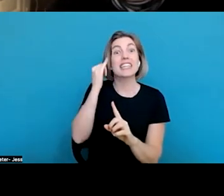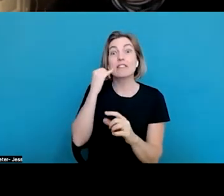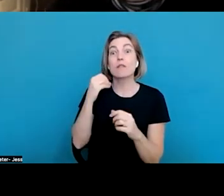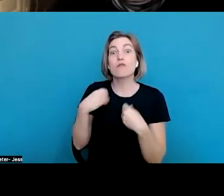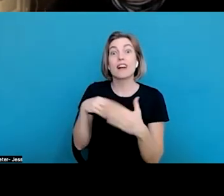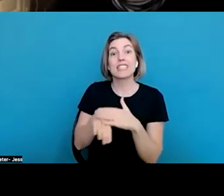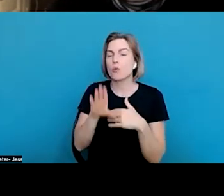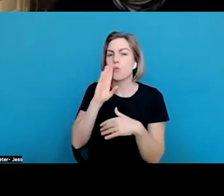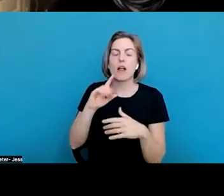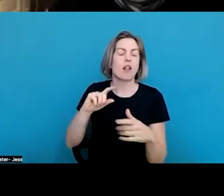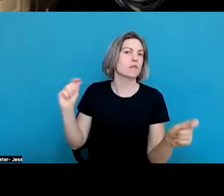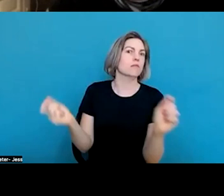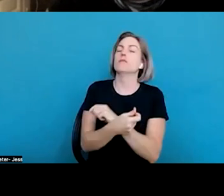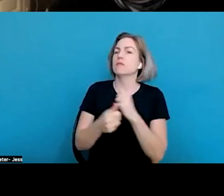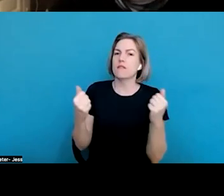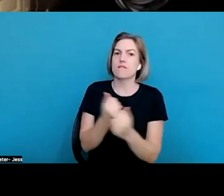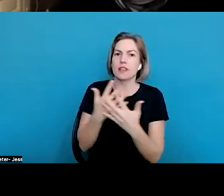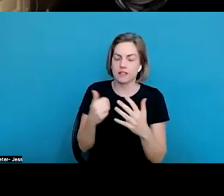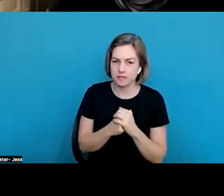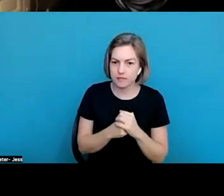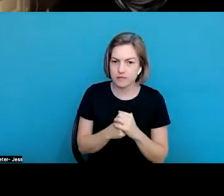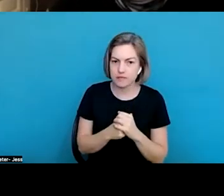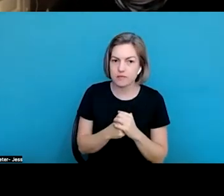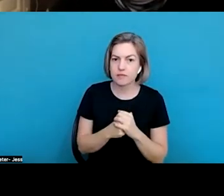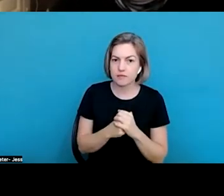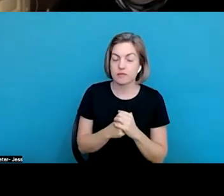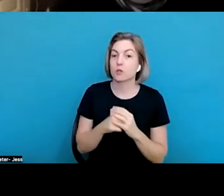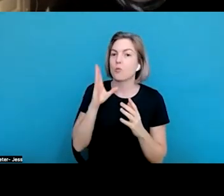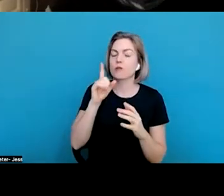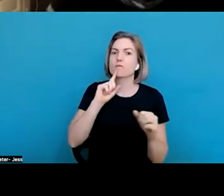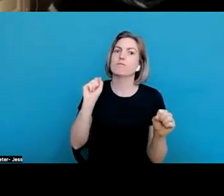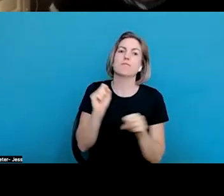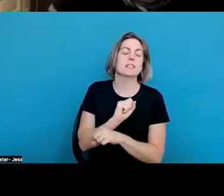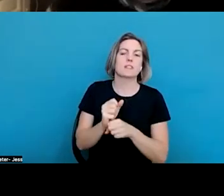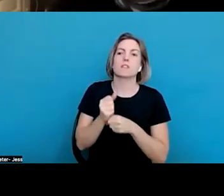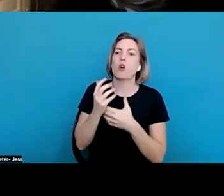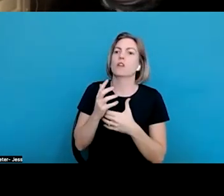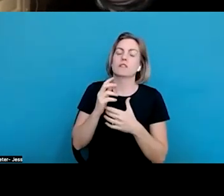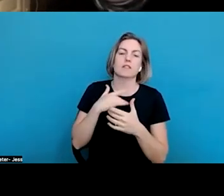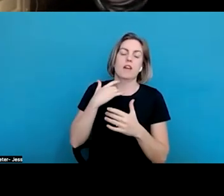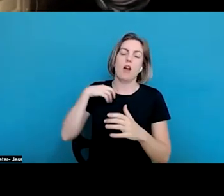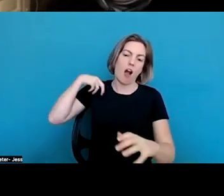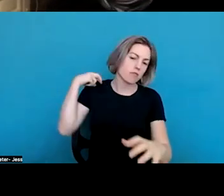to be very characteristic of immersive environments. Something that we have done that is very nice